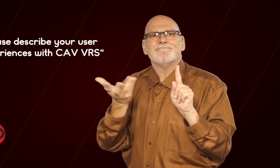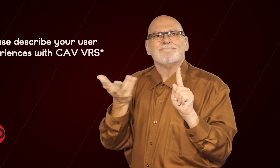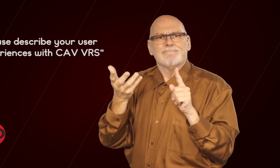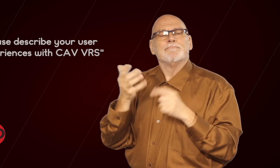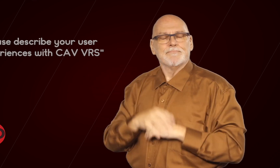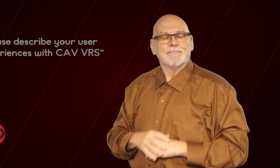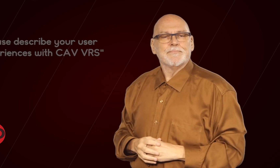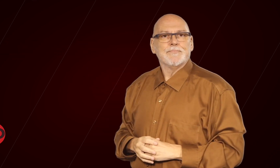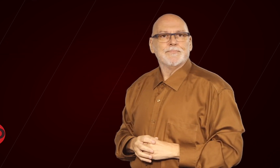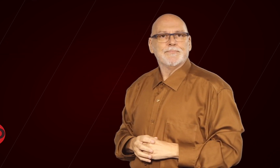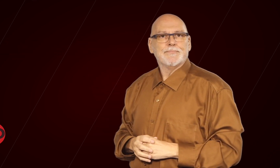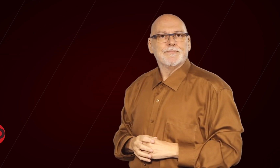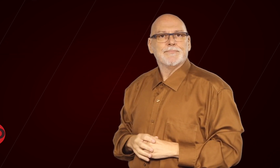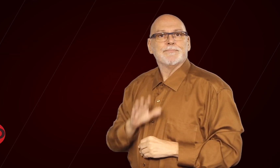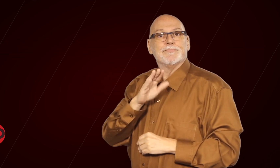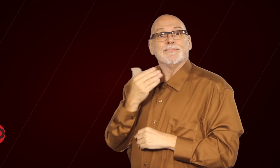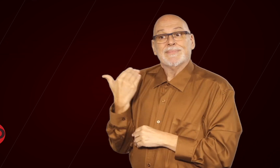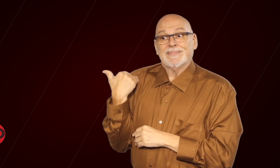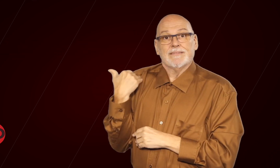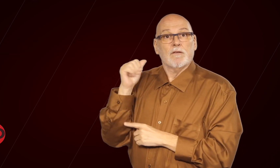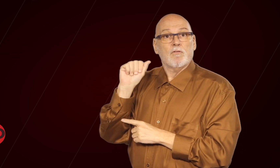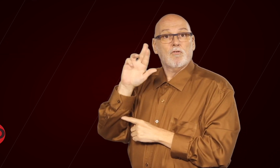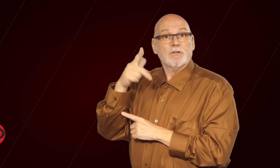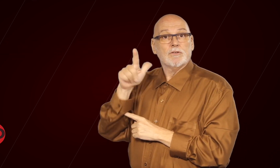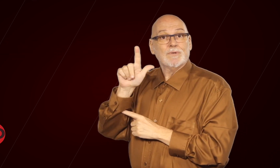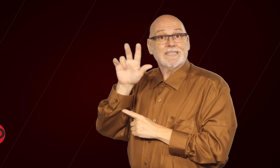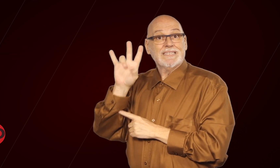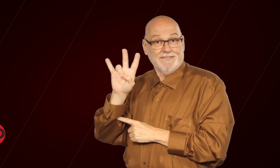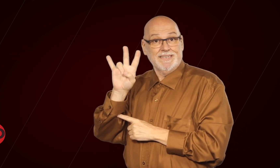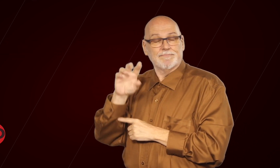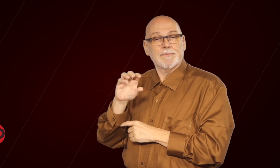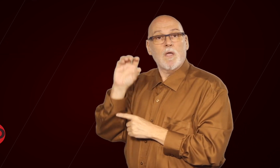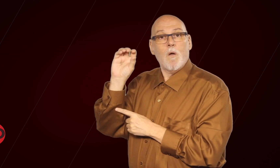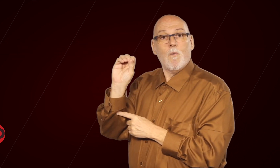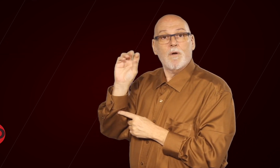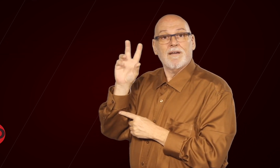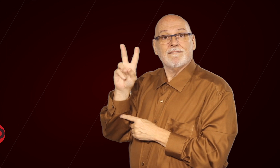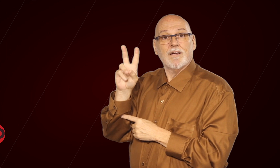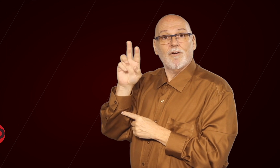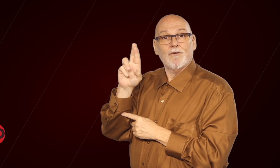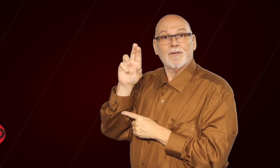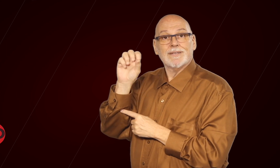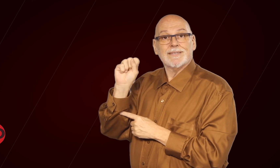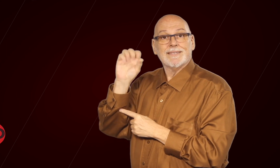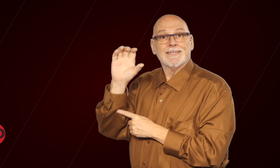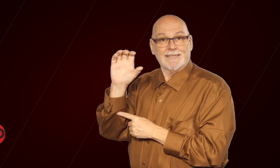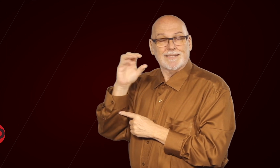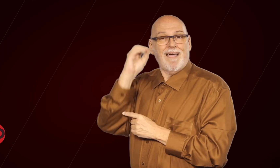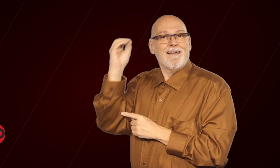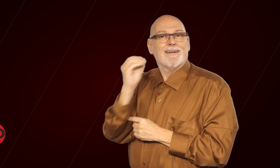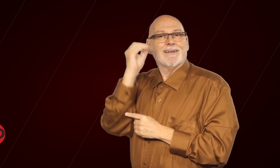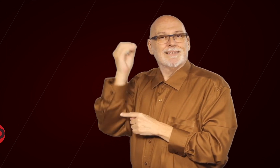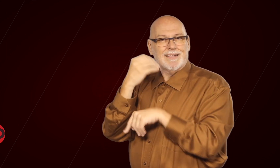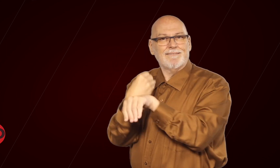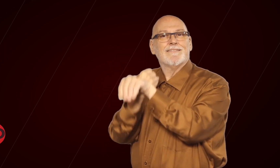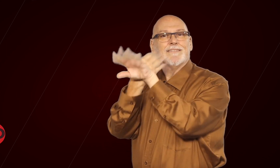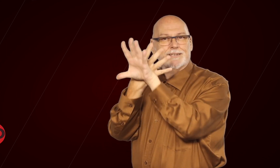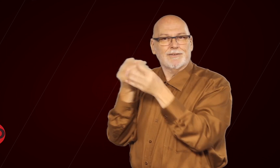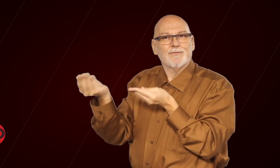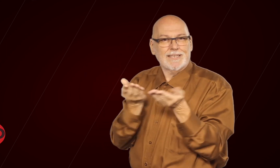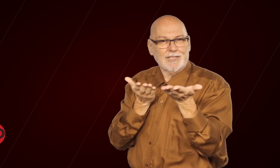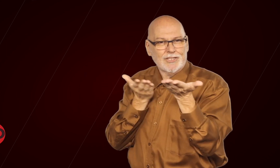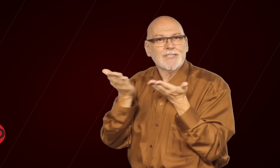On August 27, Ontario Video Relay Services Committee (OVRSC)